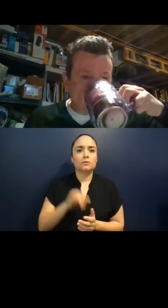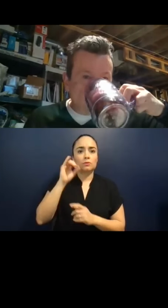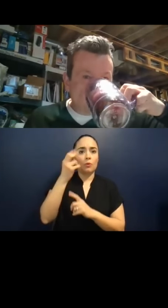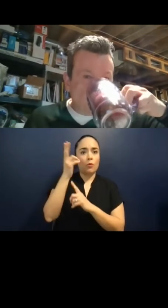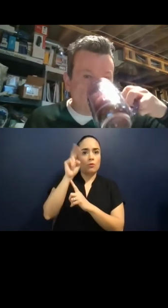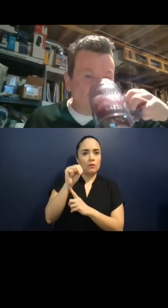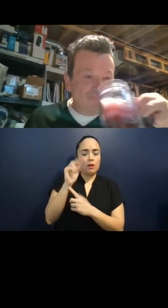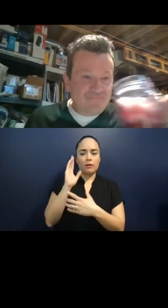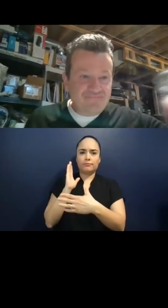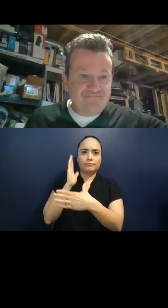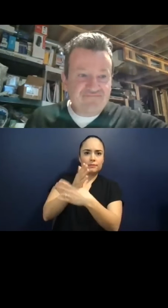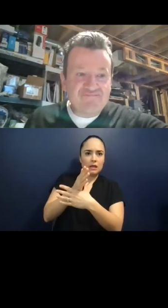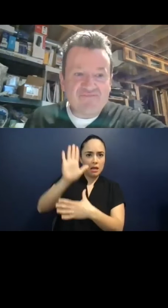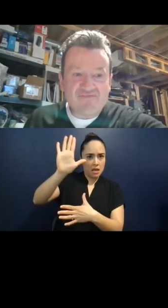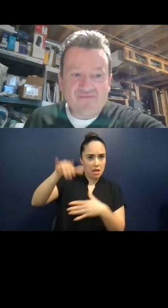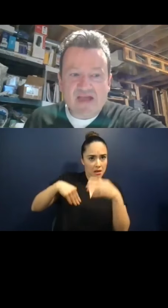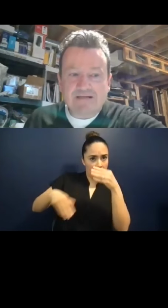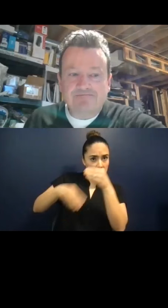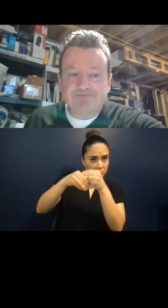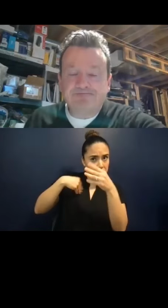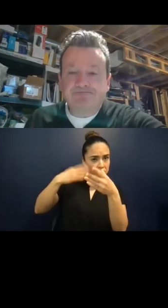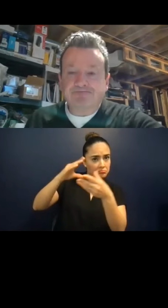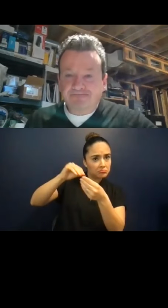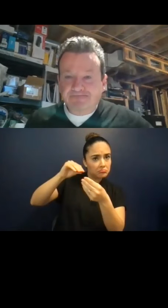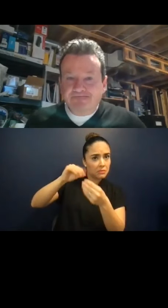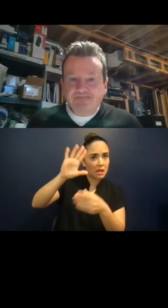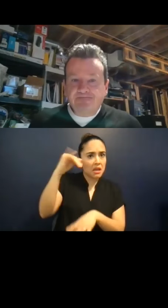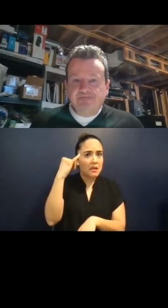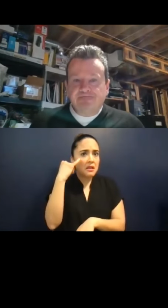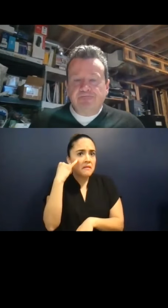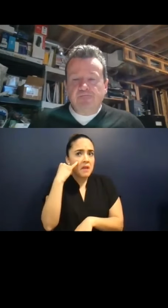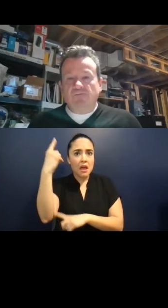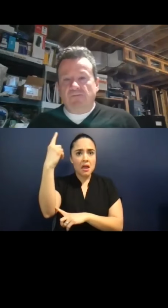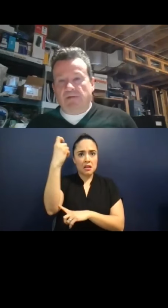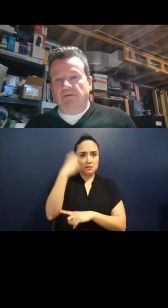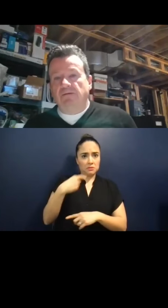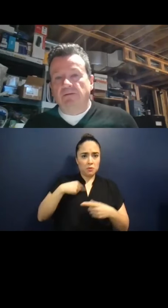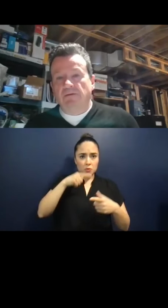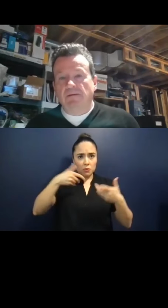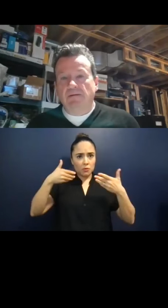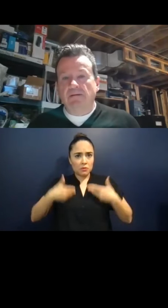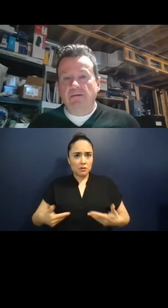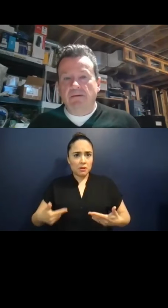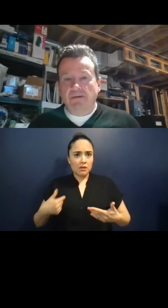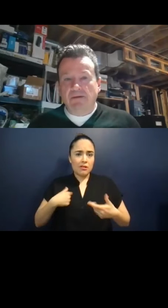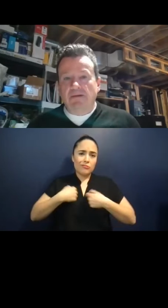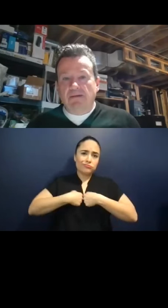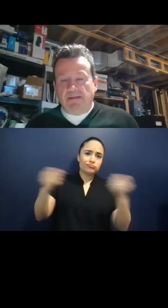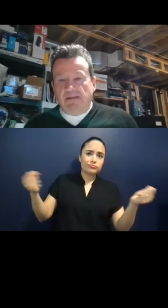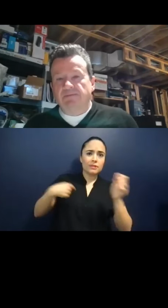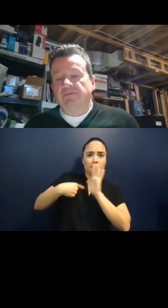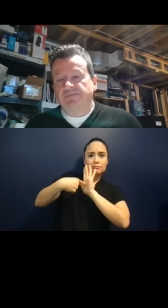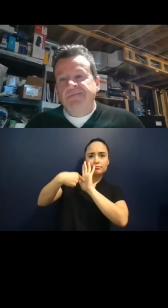» JOHN MOSSA: Just to add , if you change your mind